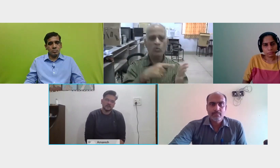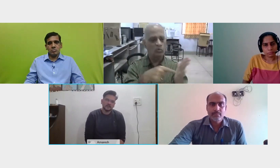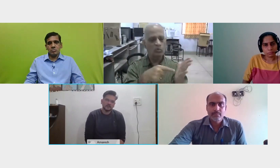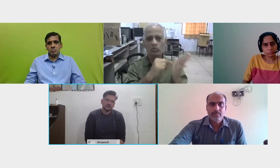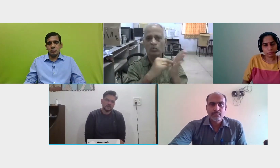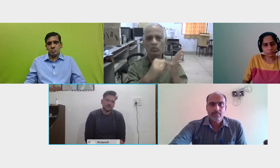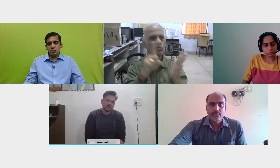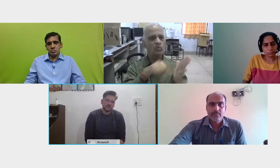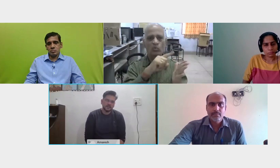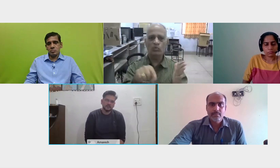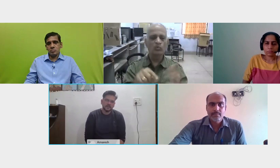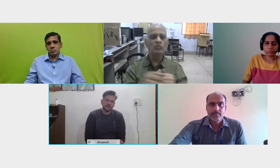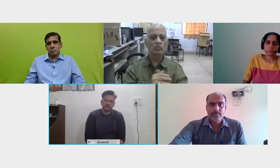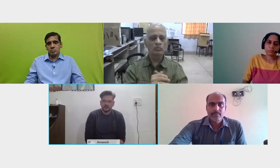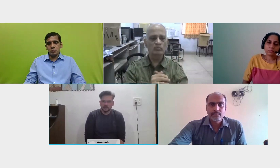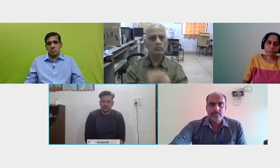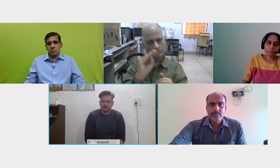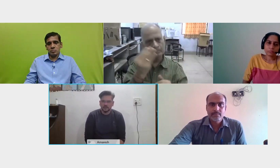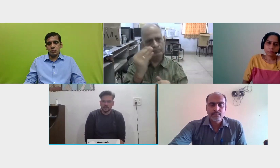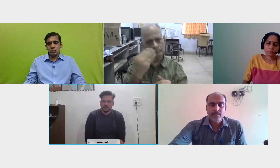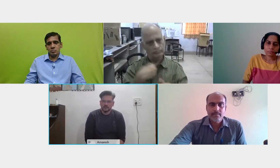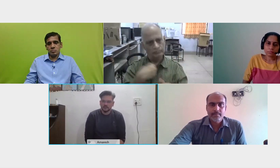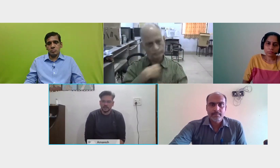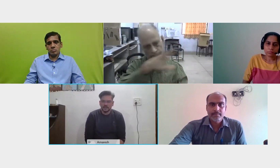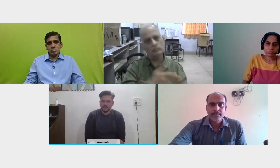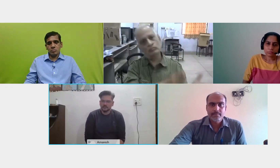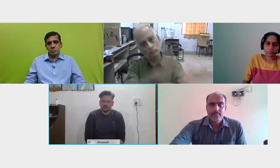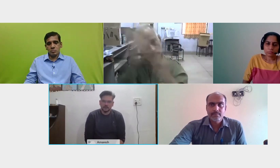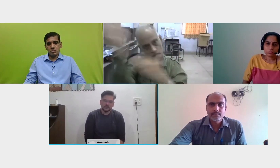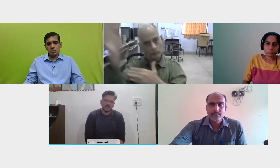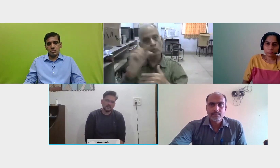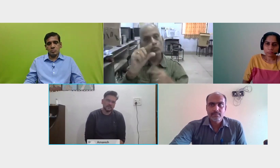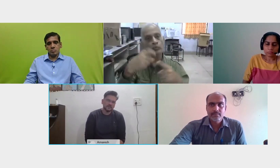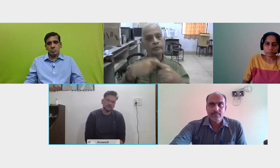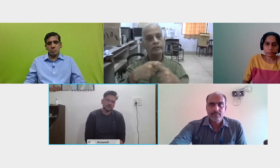way to do it. So in India we do not have this. S he feel that how they specify that you have